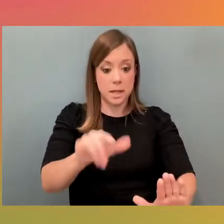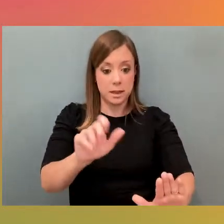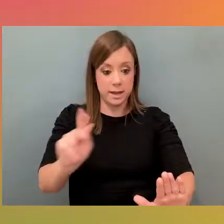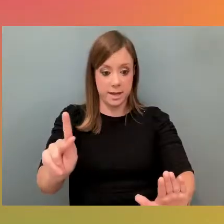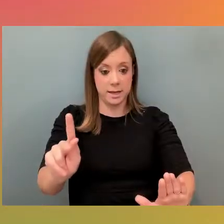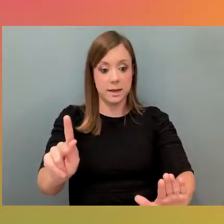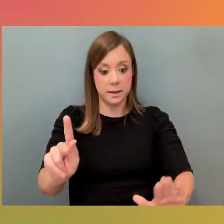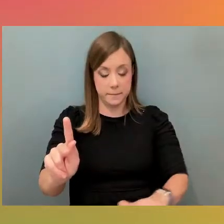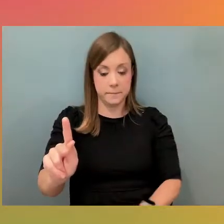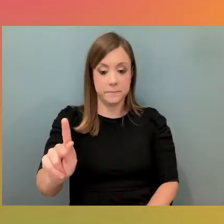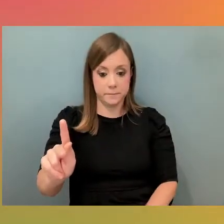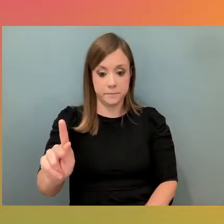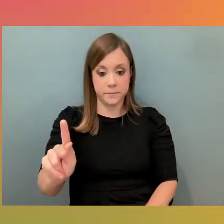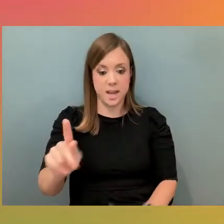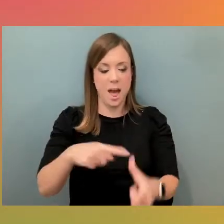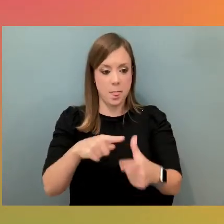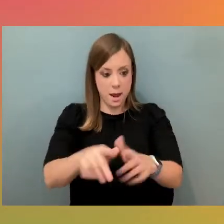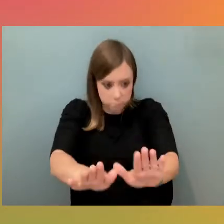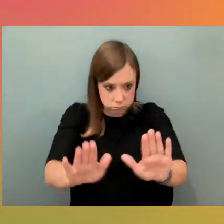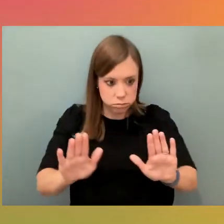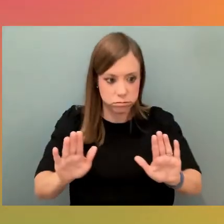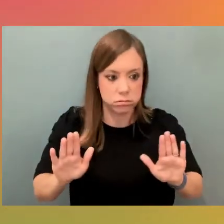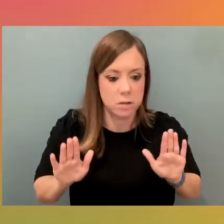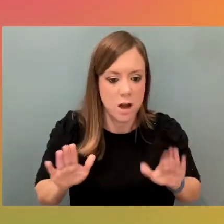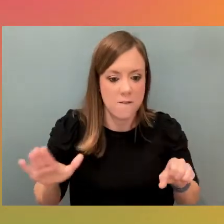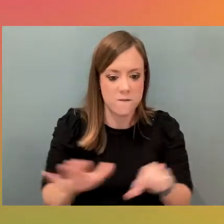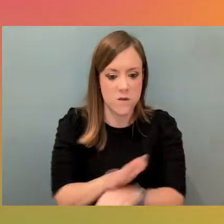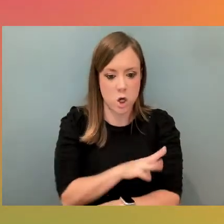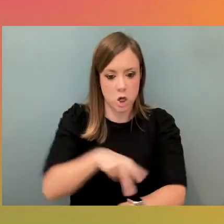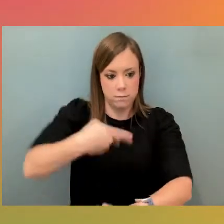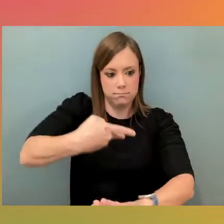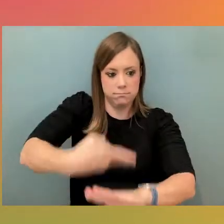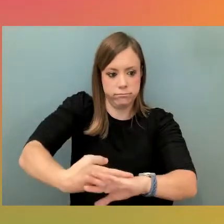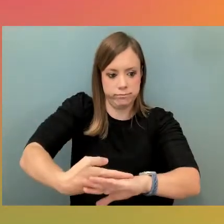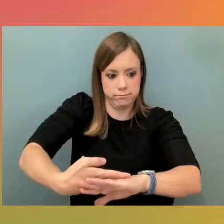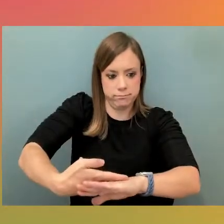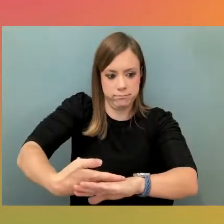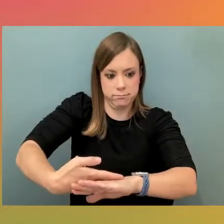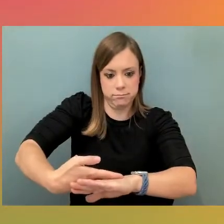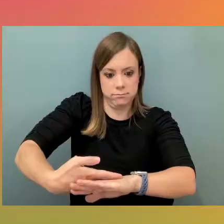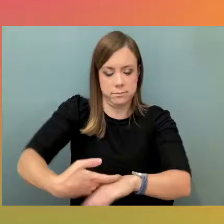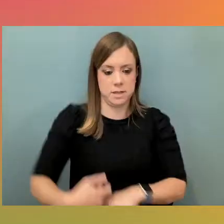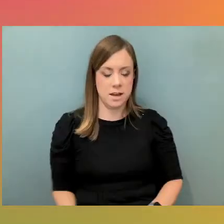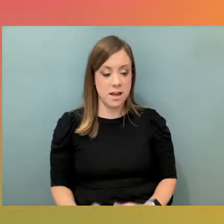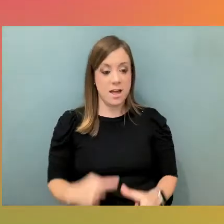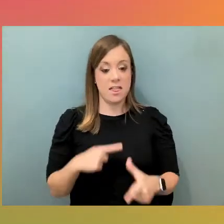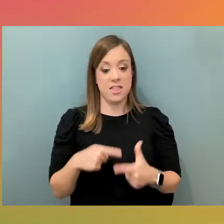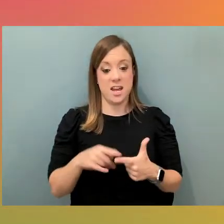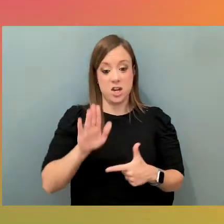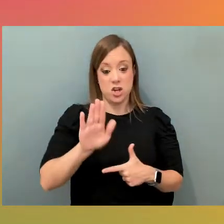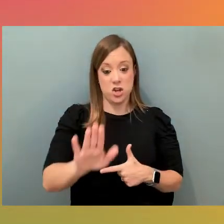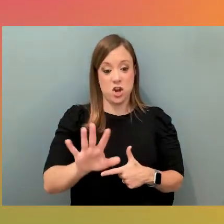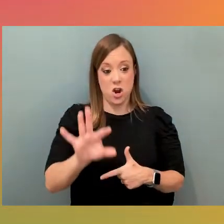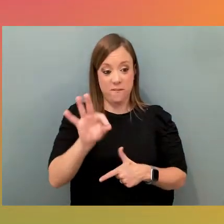AND EXHALE LOWER ALL THE WAY DOWN TO THE GROUND.